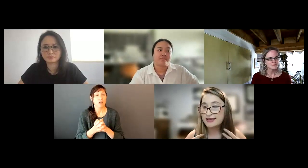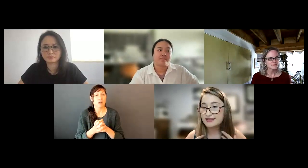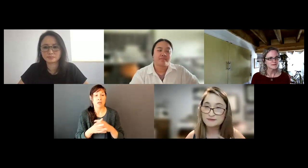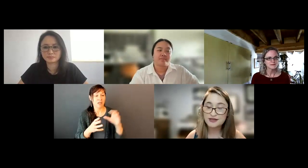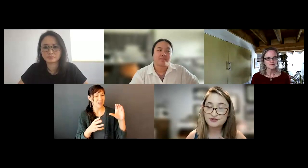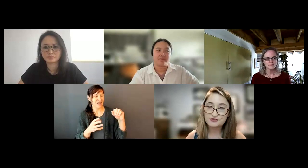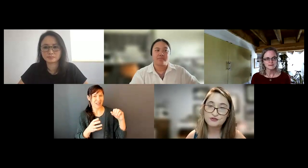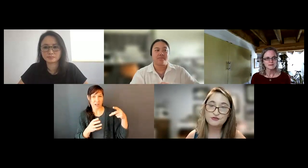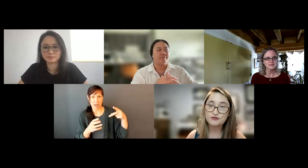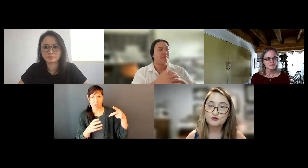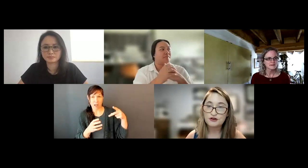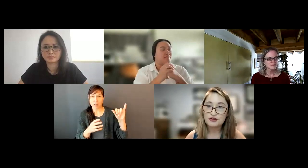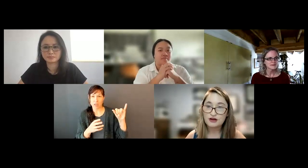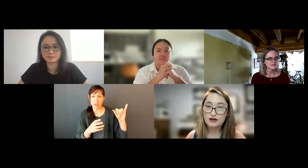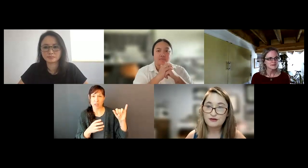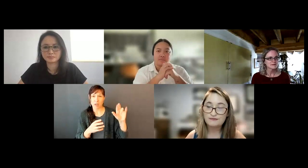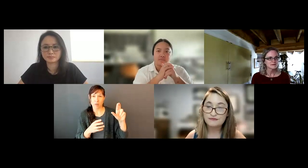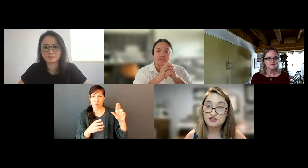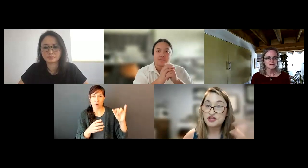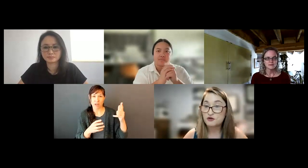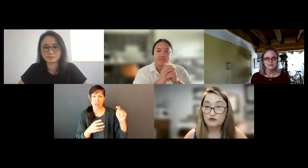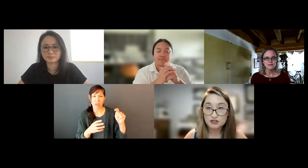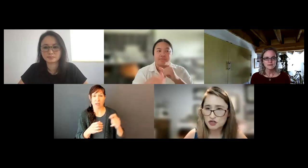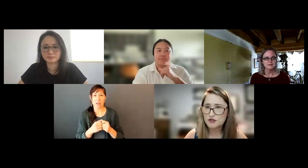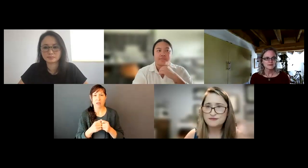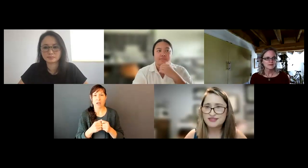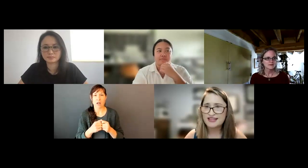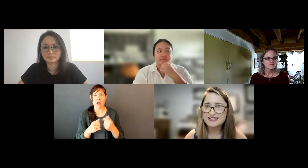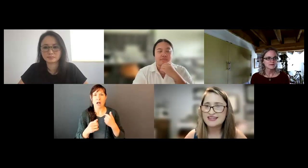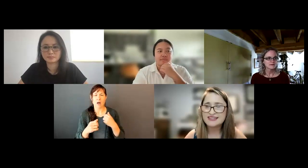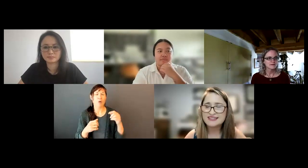I can speak to general terms and ideas and kind of hooks,